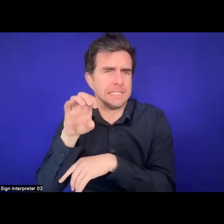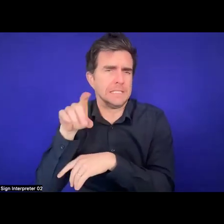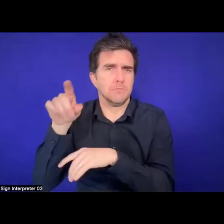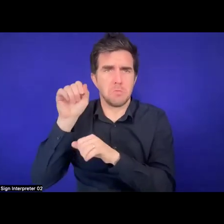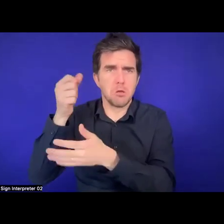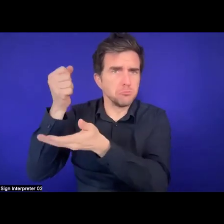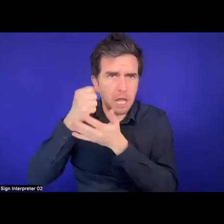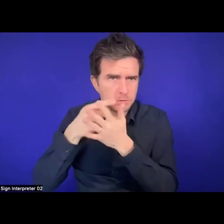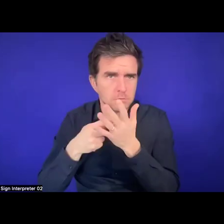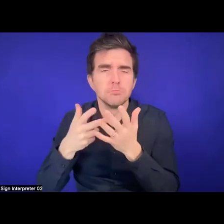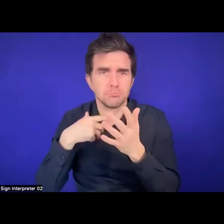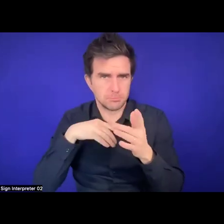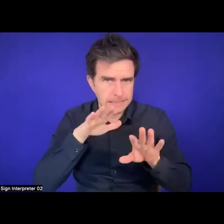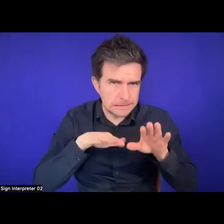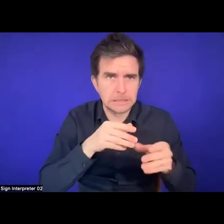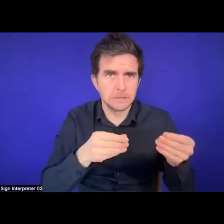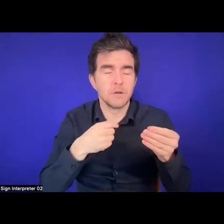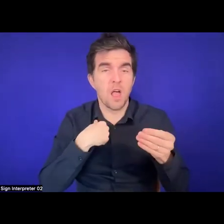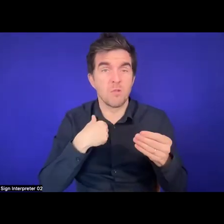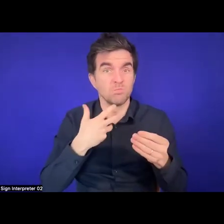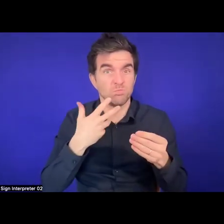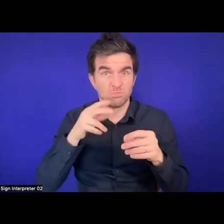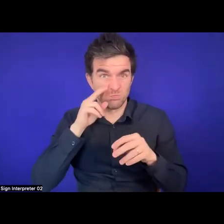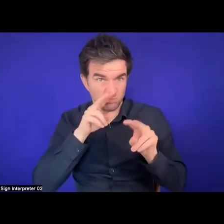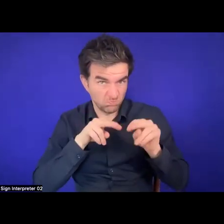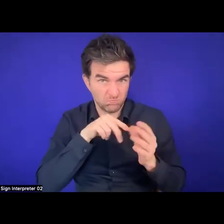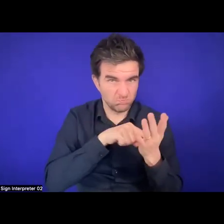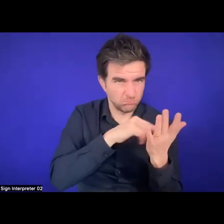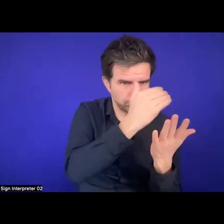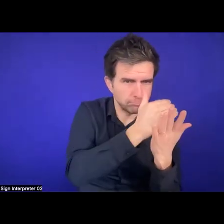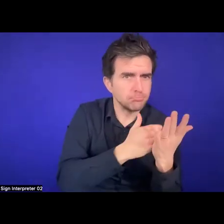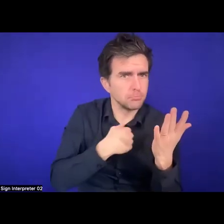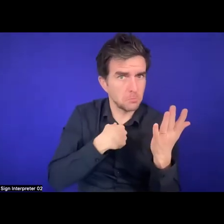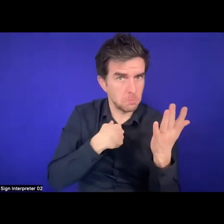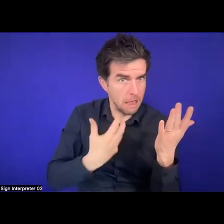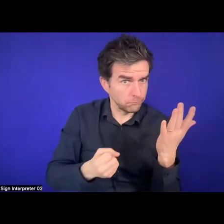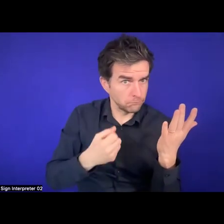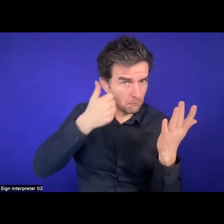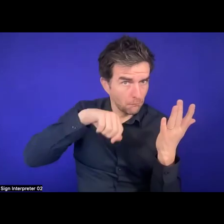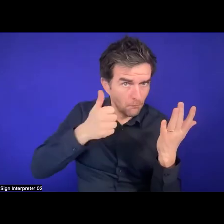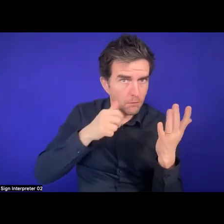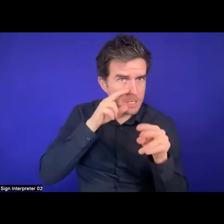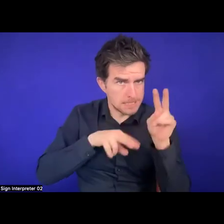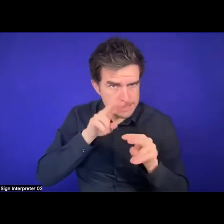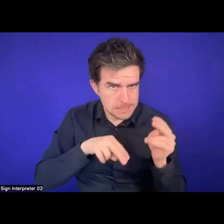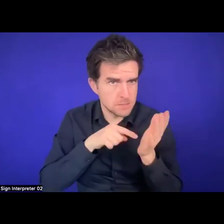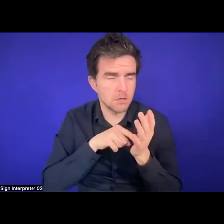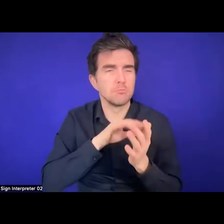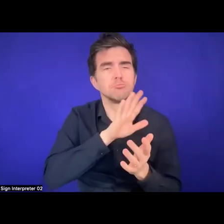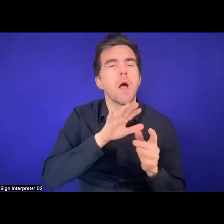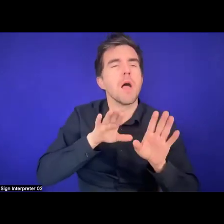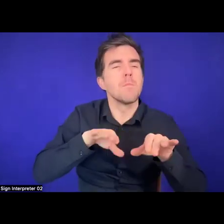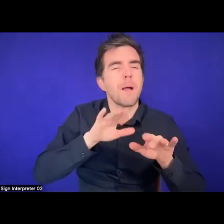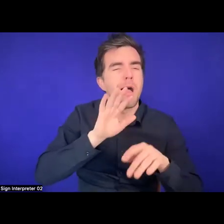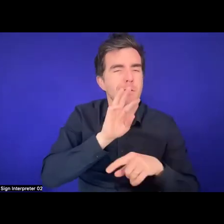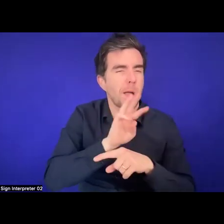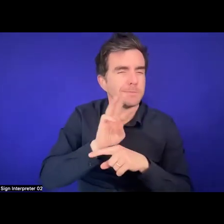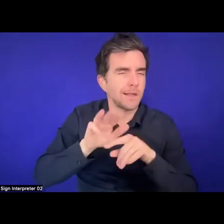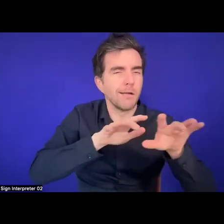that's quite useful. My fourth and final point is this application process, unlike